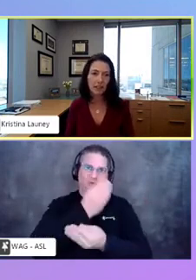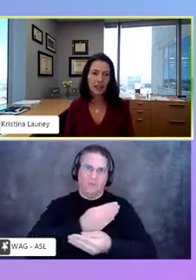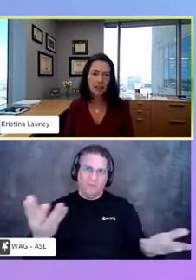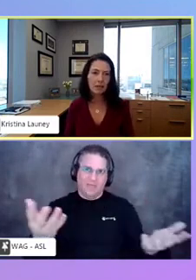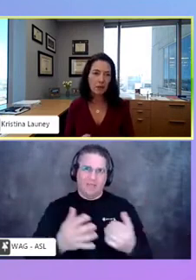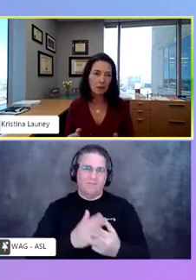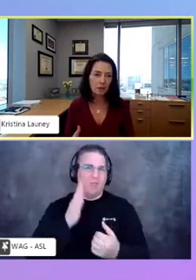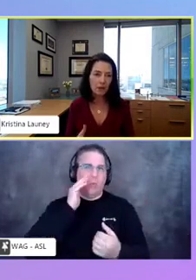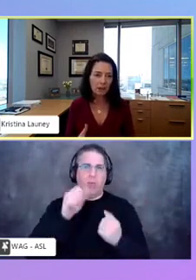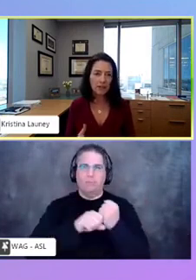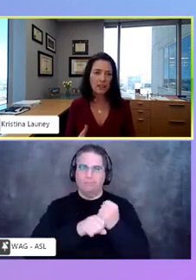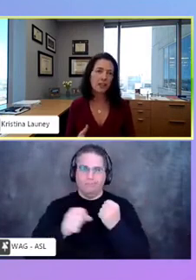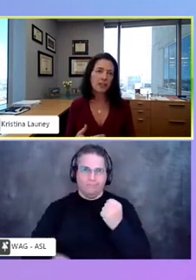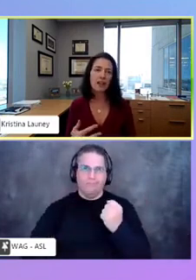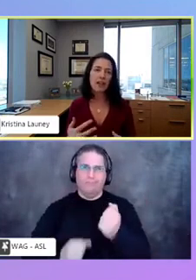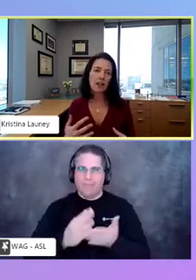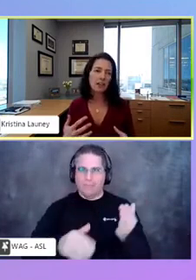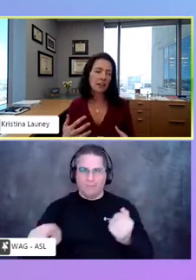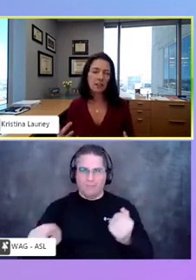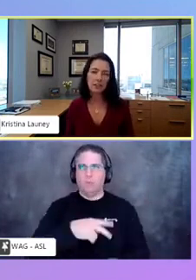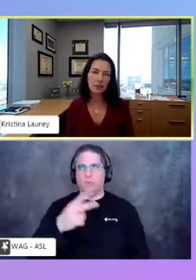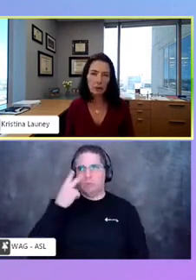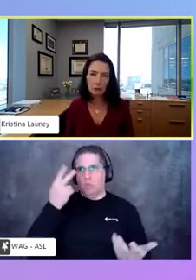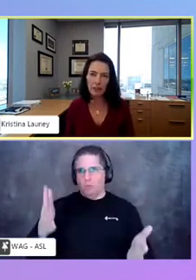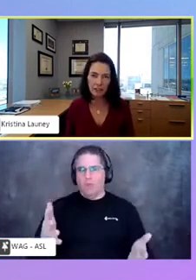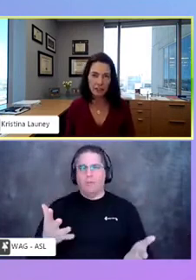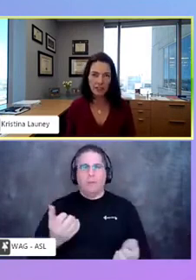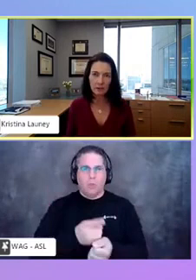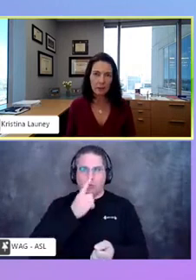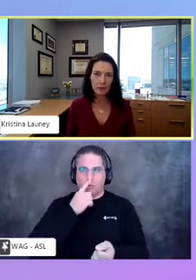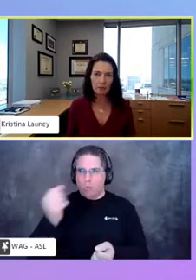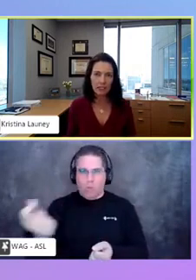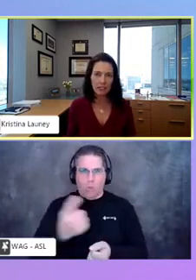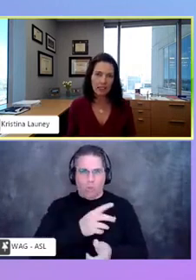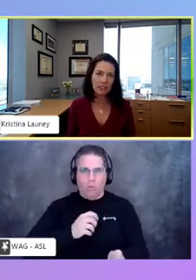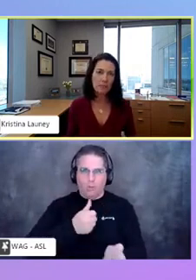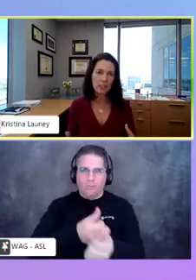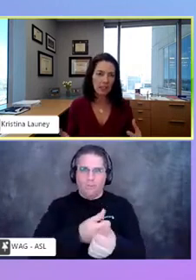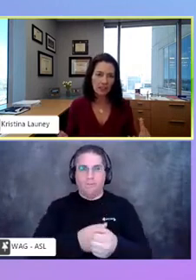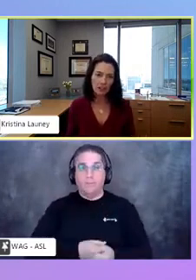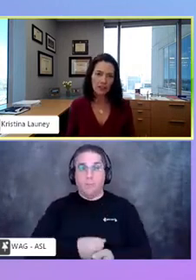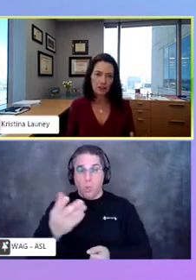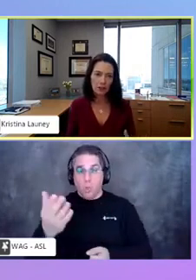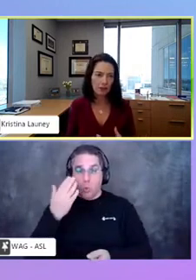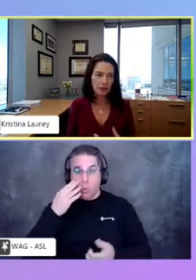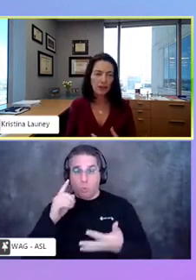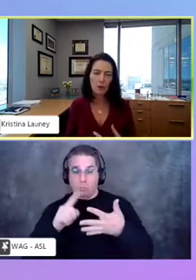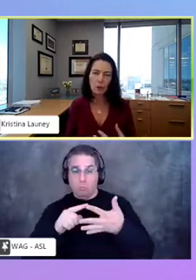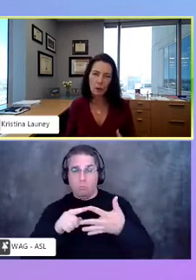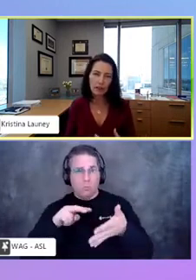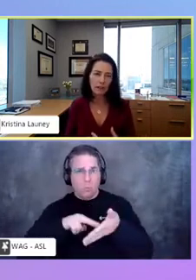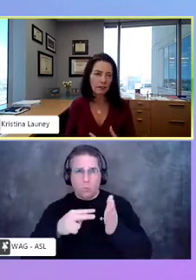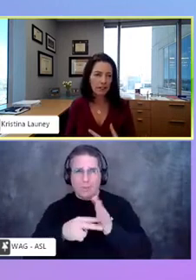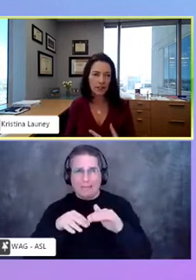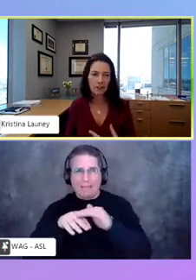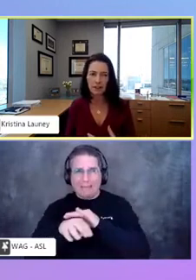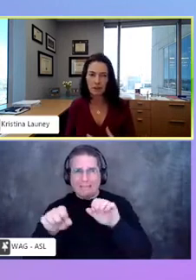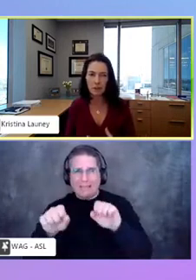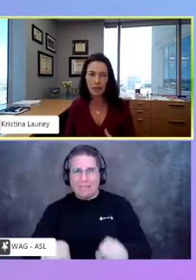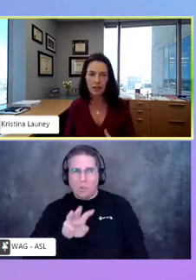legal overview of the body of surrounding weapon accessibility. If you new to might be it, we won't go on it,